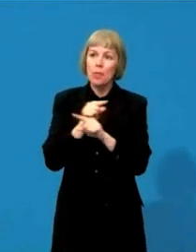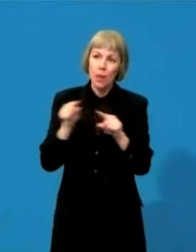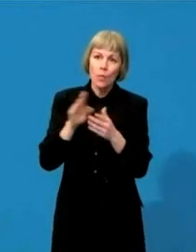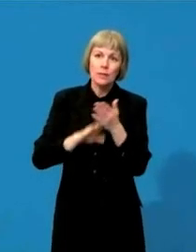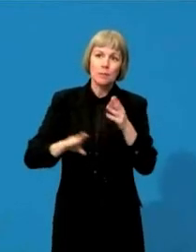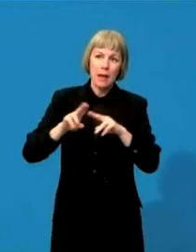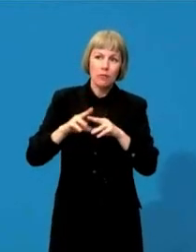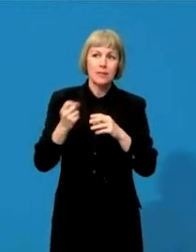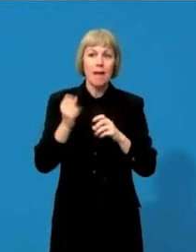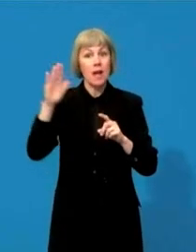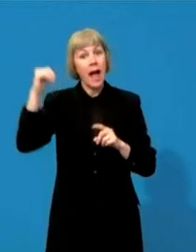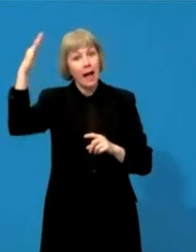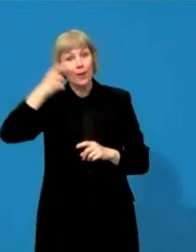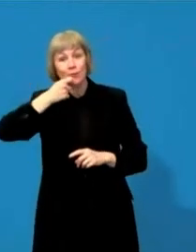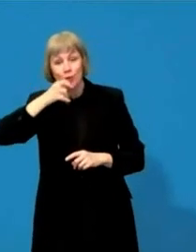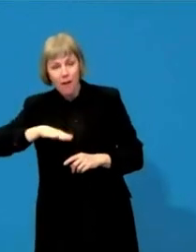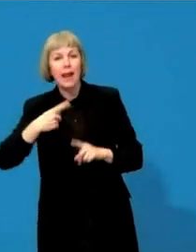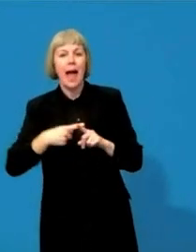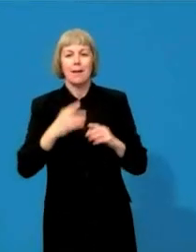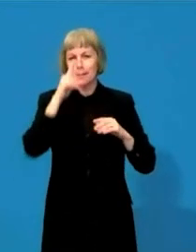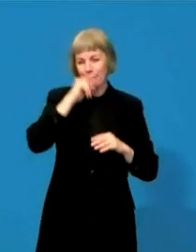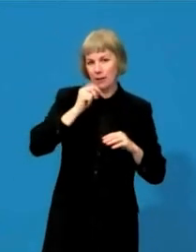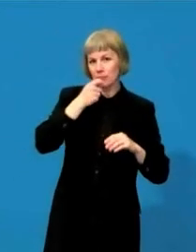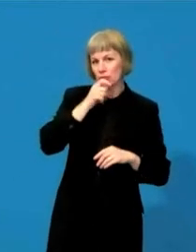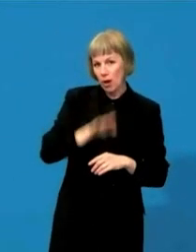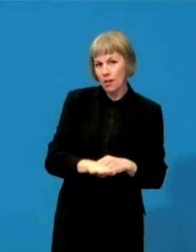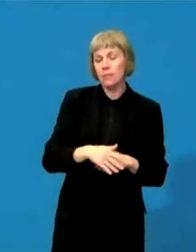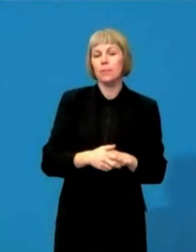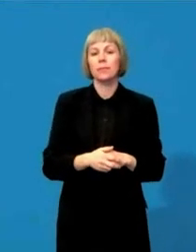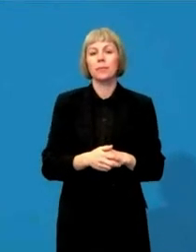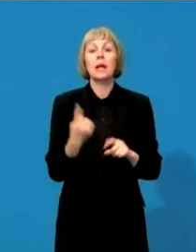And we formally interviewed 13 disability service staff, so drive-in drive-out service.